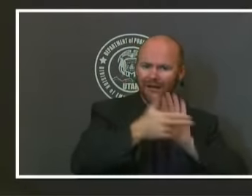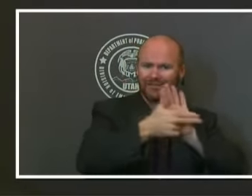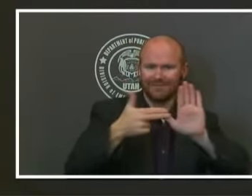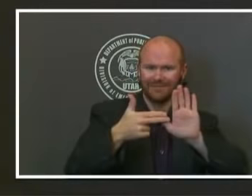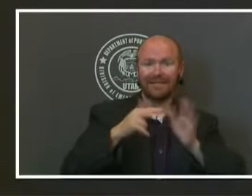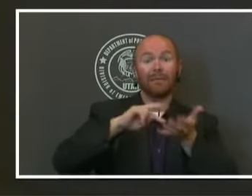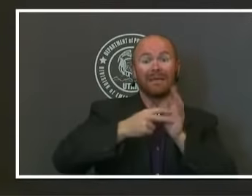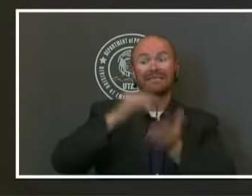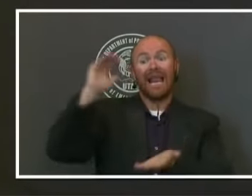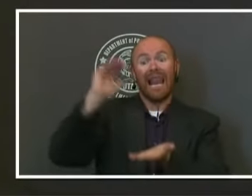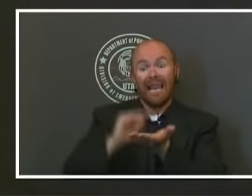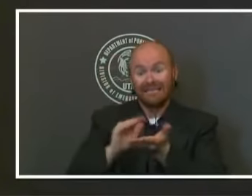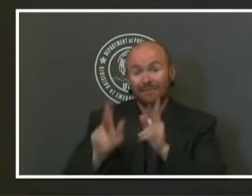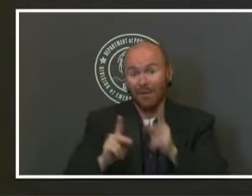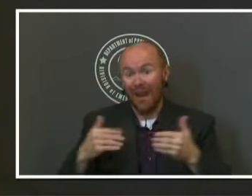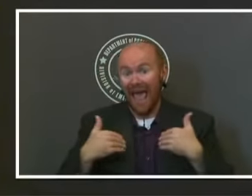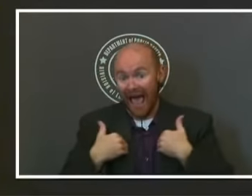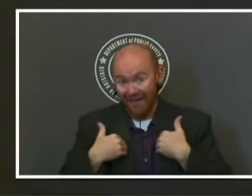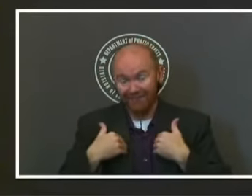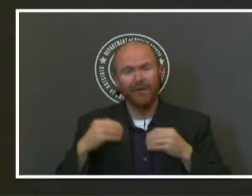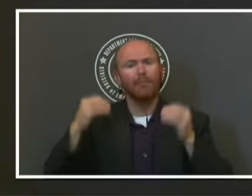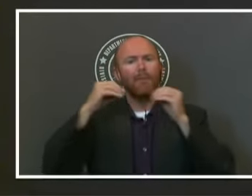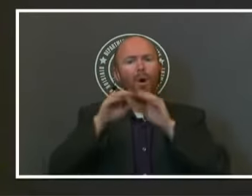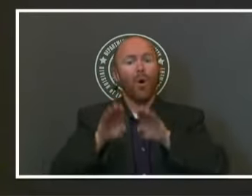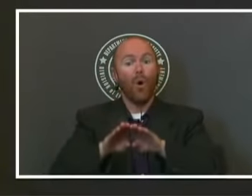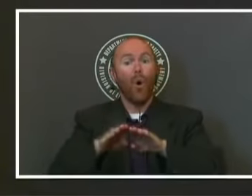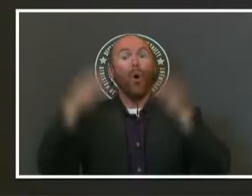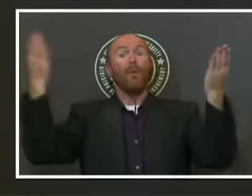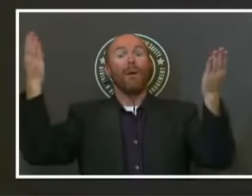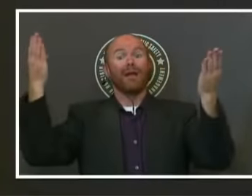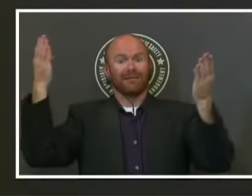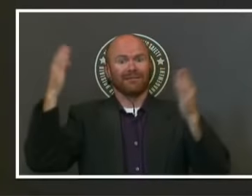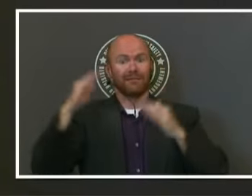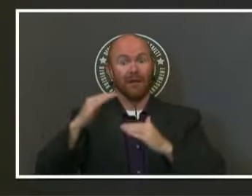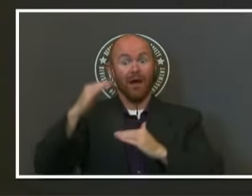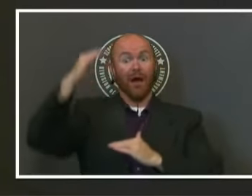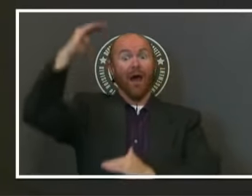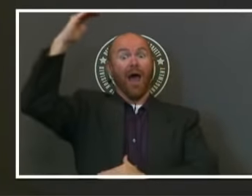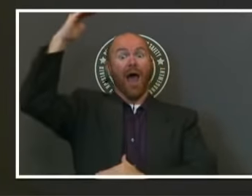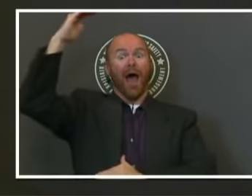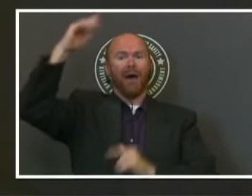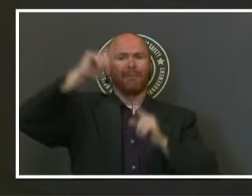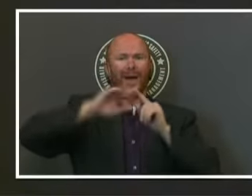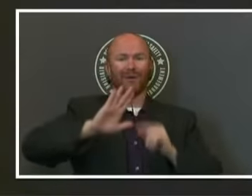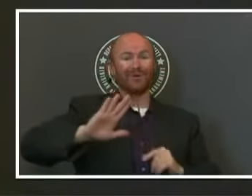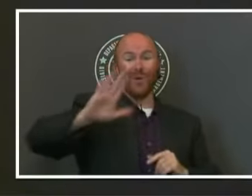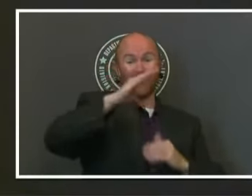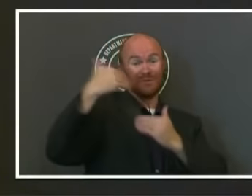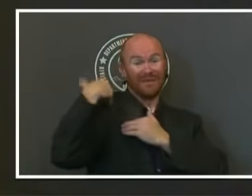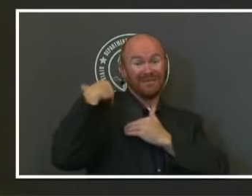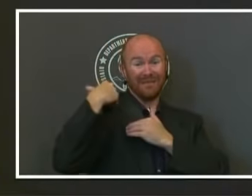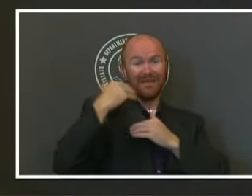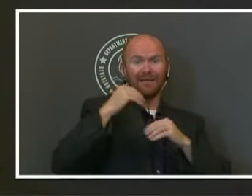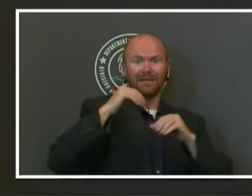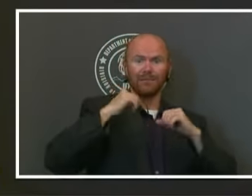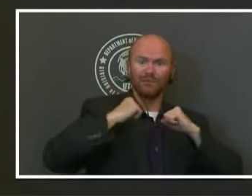have a label correctly now I think we should have empowered